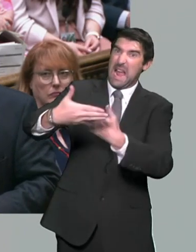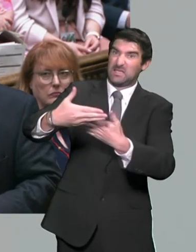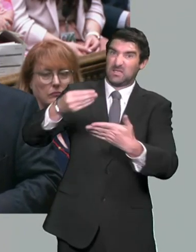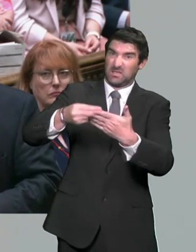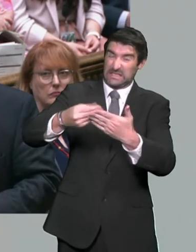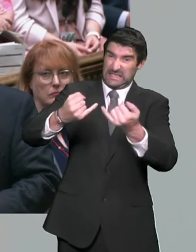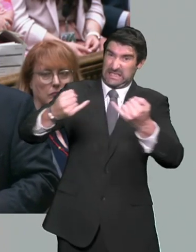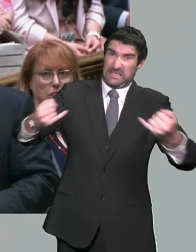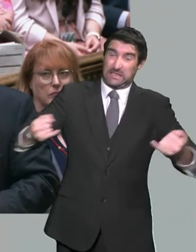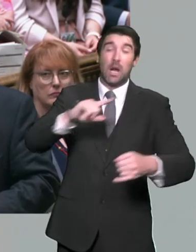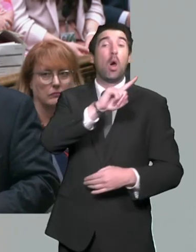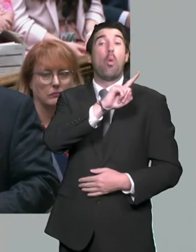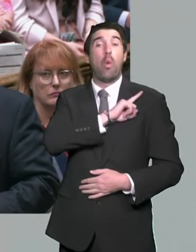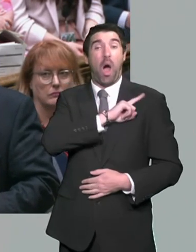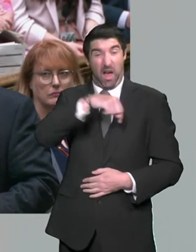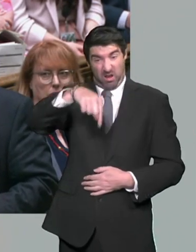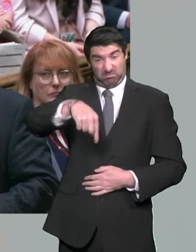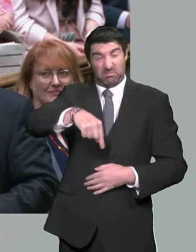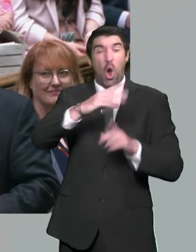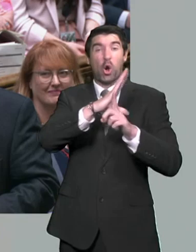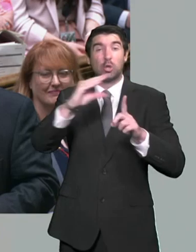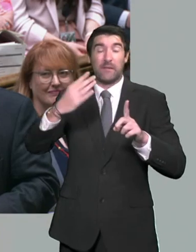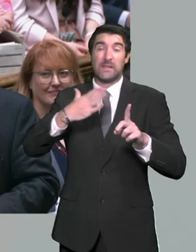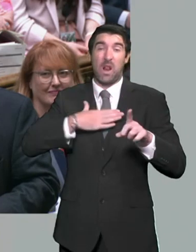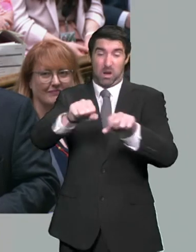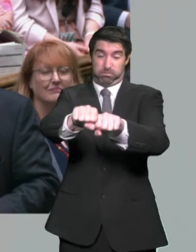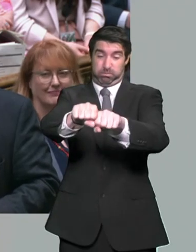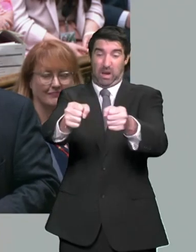Our nation is big enough, rich enough and smart enough.